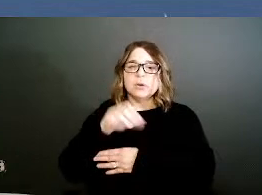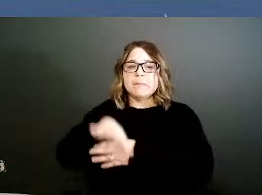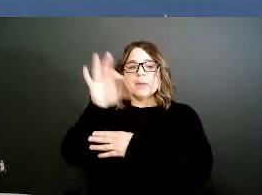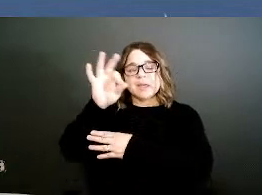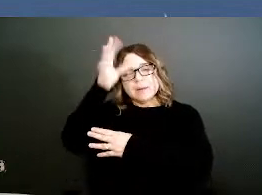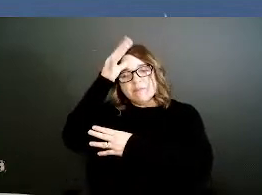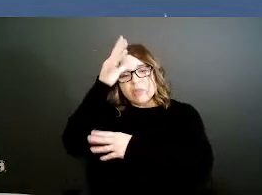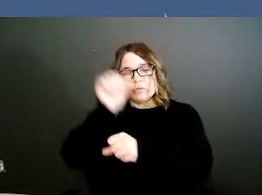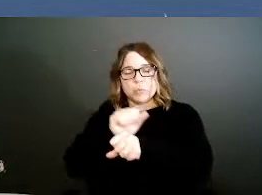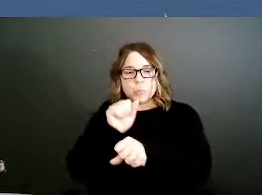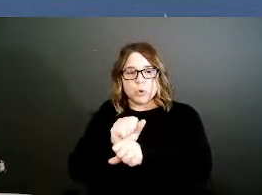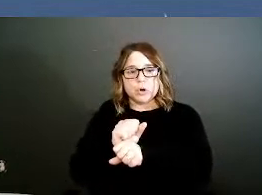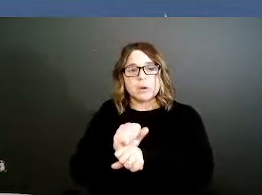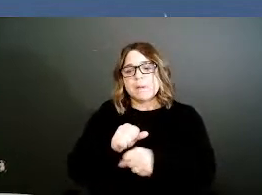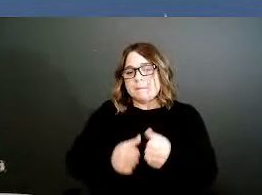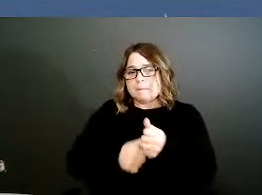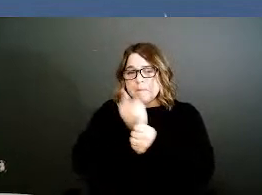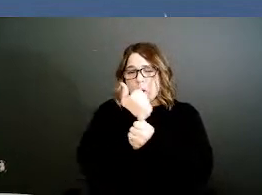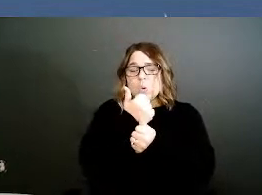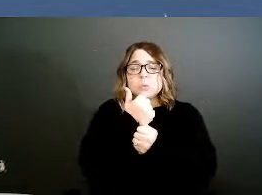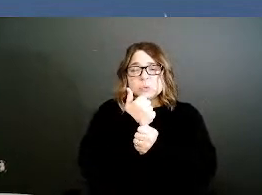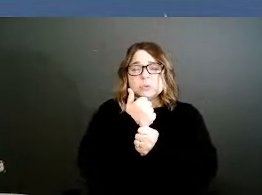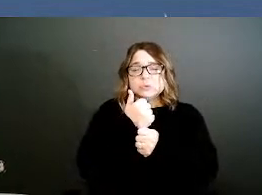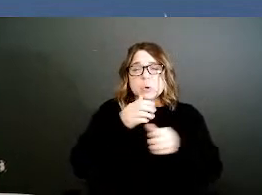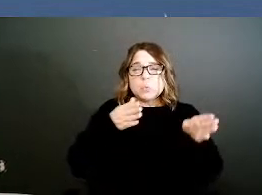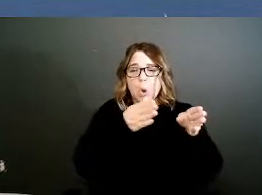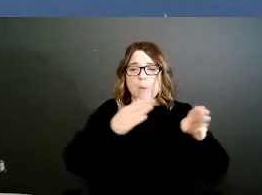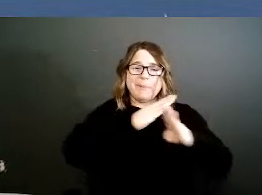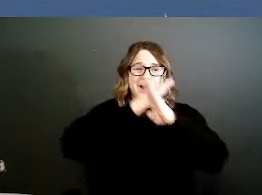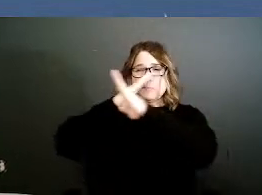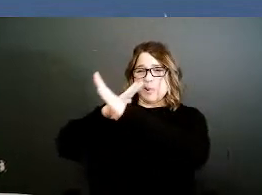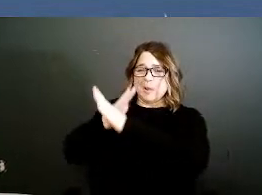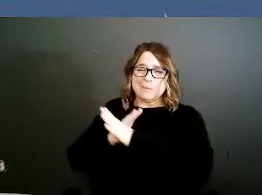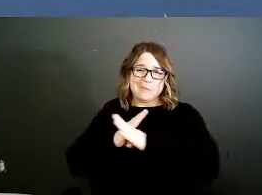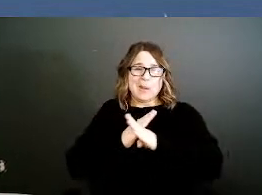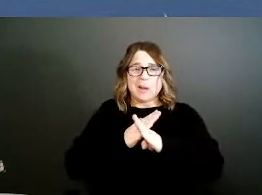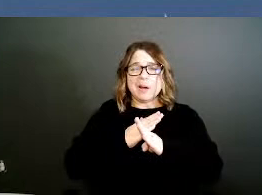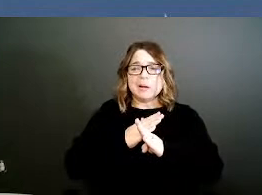MOST OF THE ROADS WERE BLOCKED AROUND THE STREET.